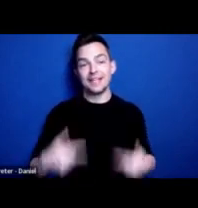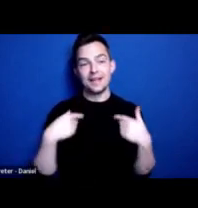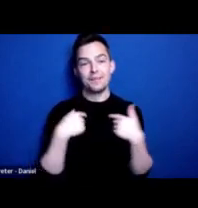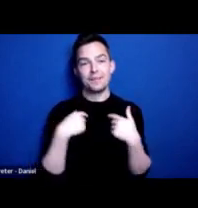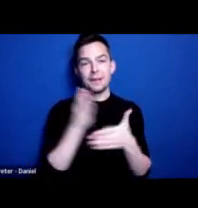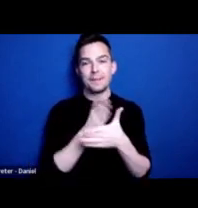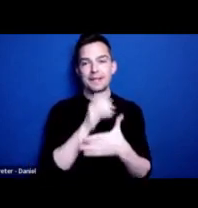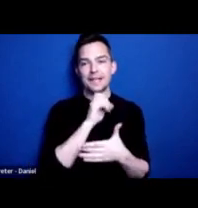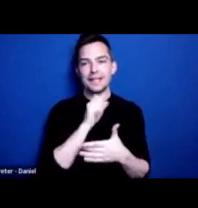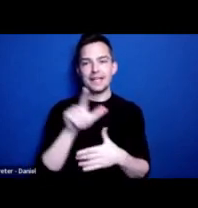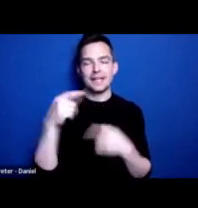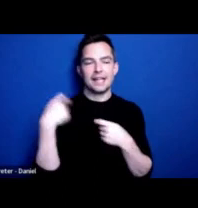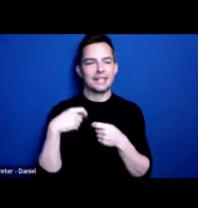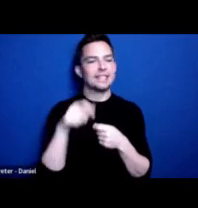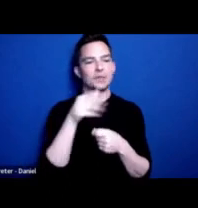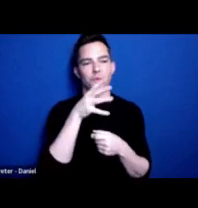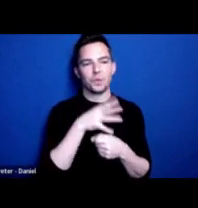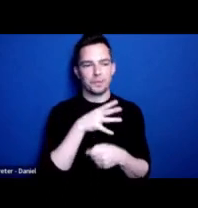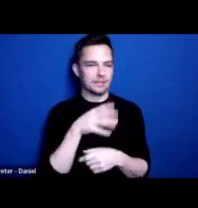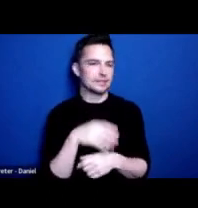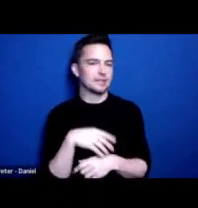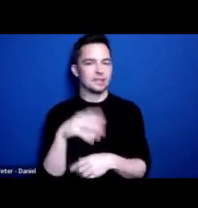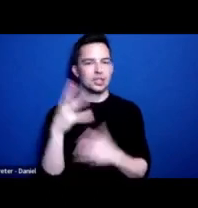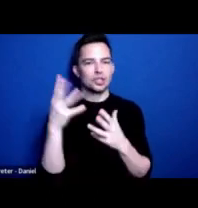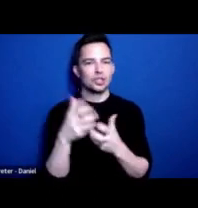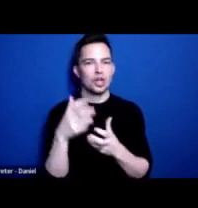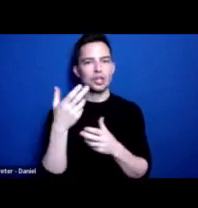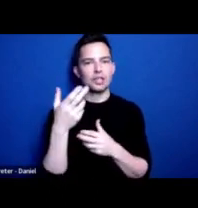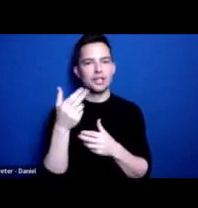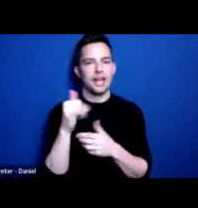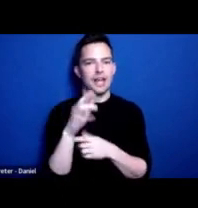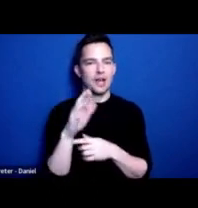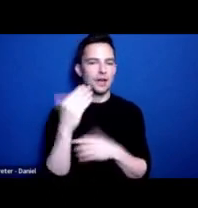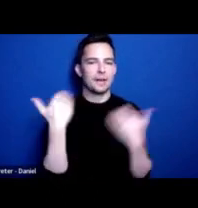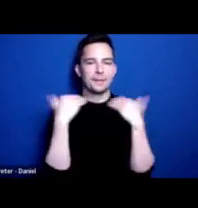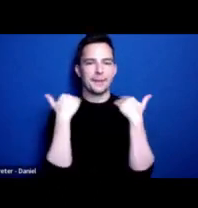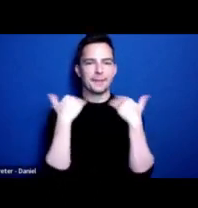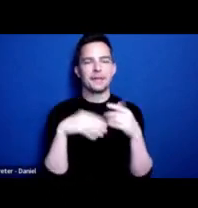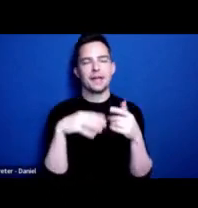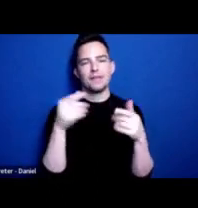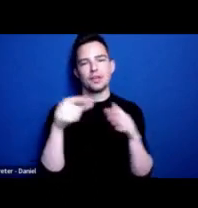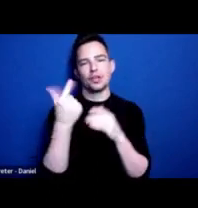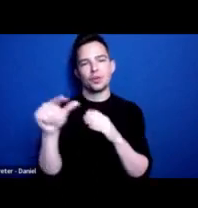aged Latina woman with dark hair medium, and I have a green background in the back. I'm